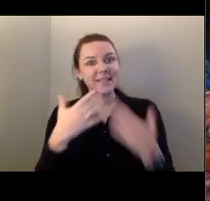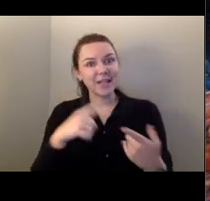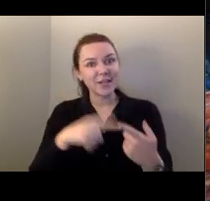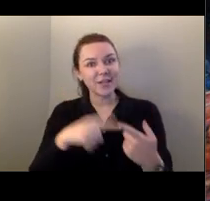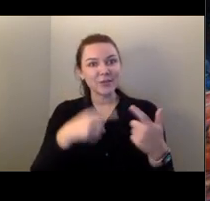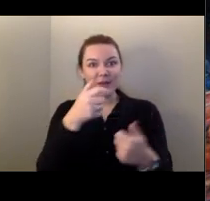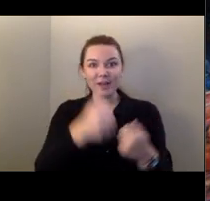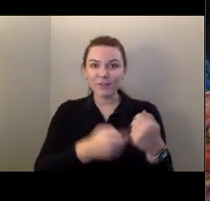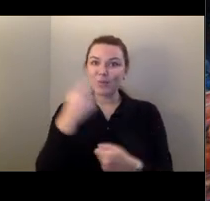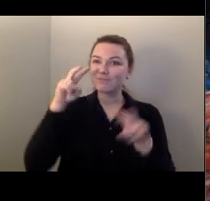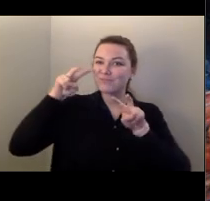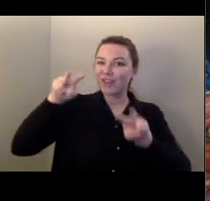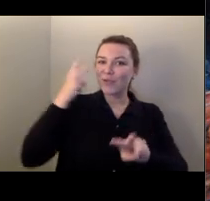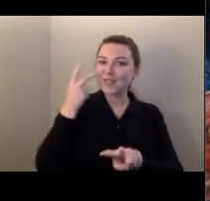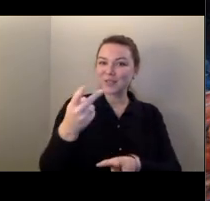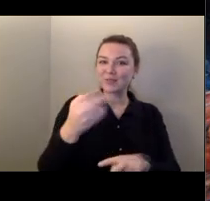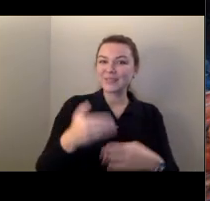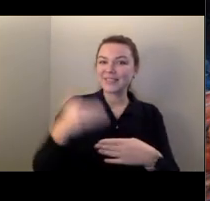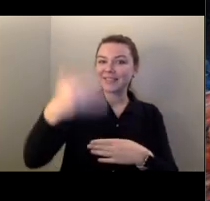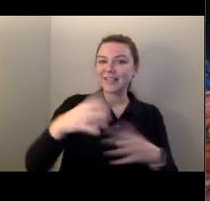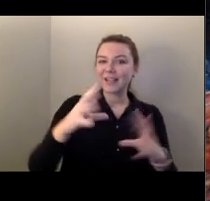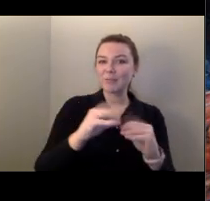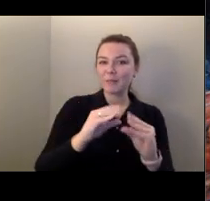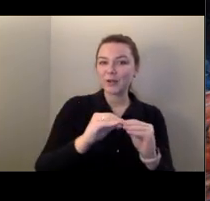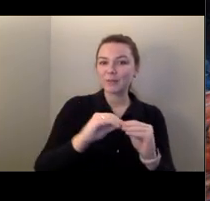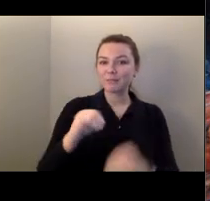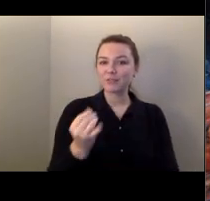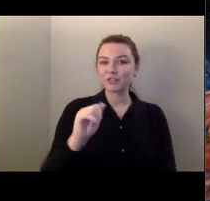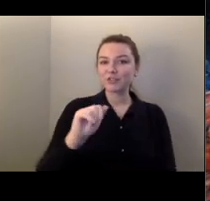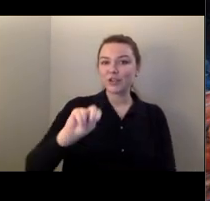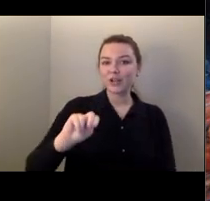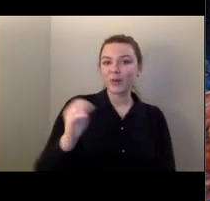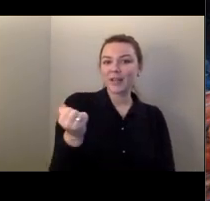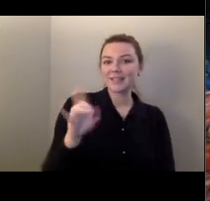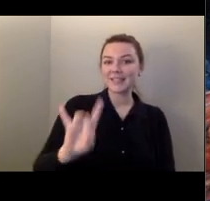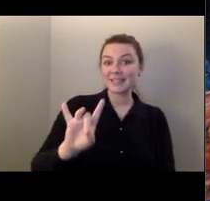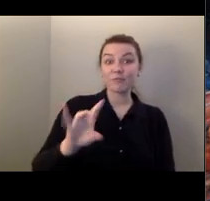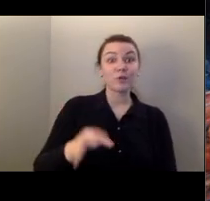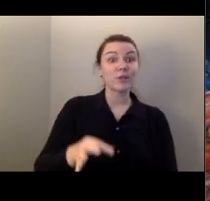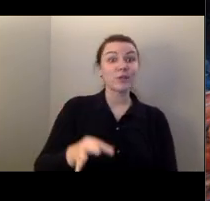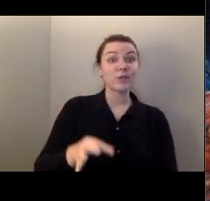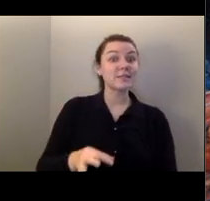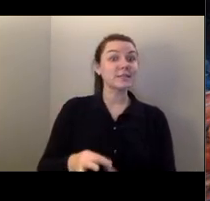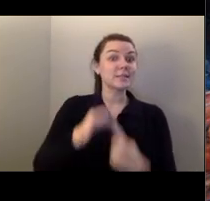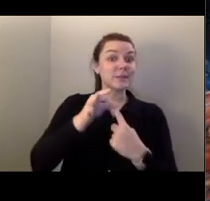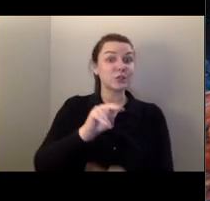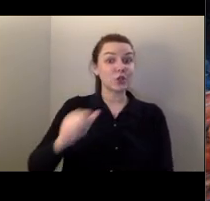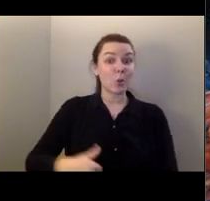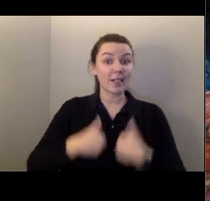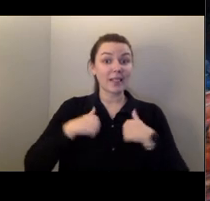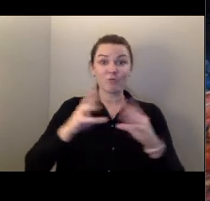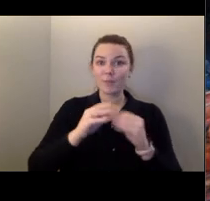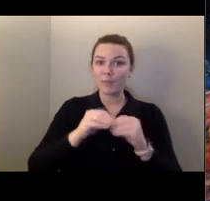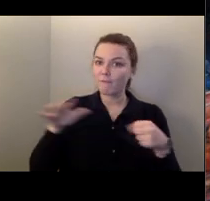at our next webinar on January 18th for a special NOAA Live! webinar entirely in Spanish.